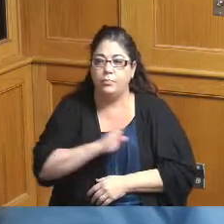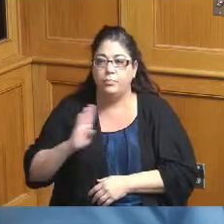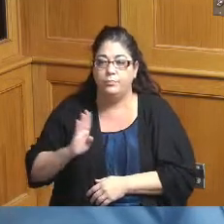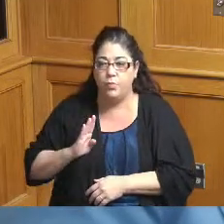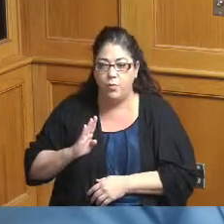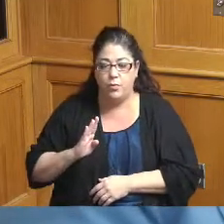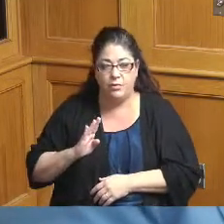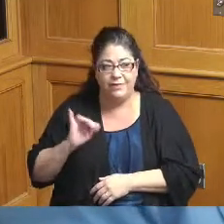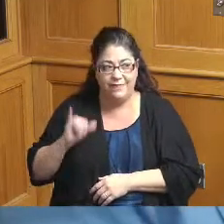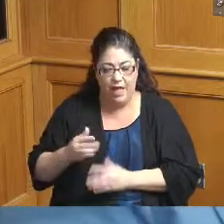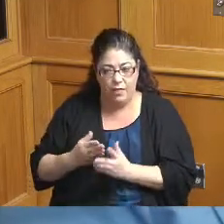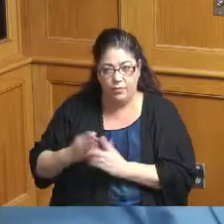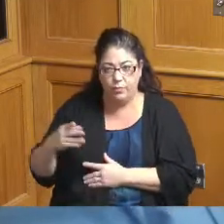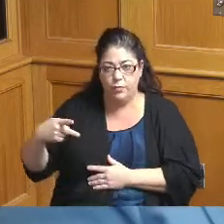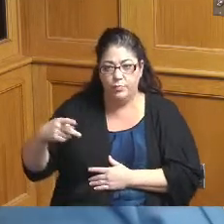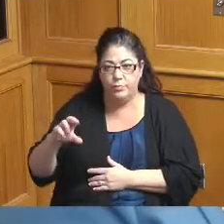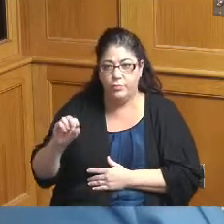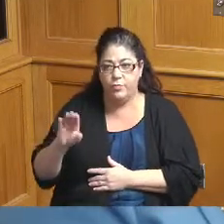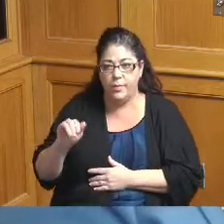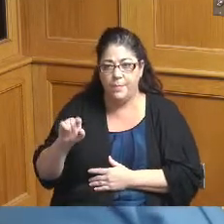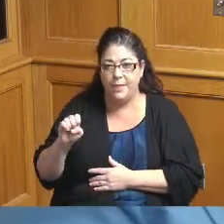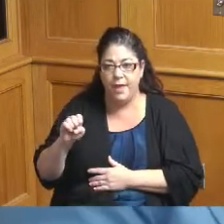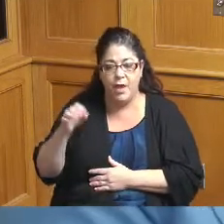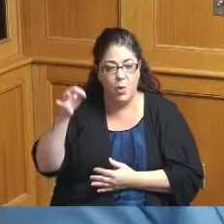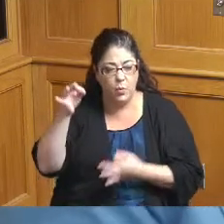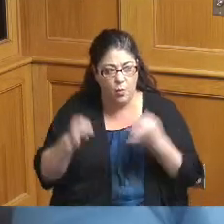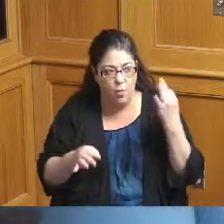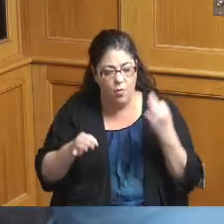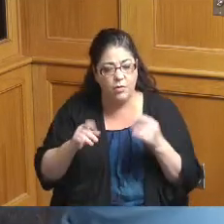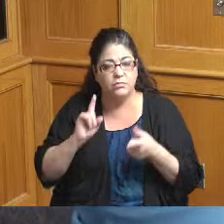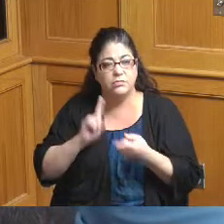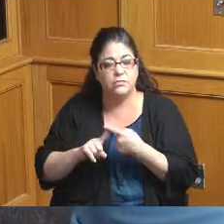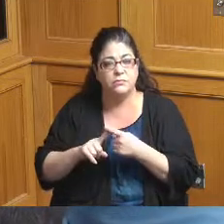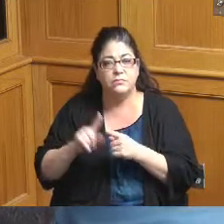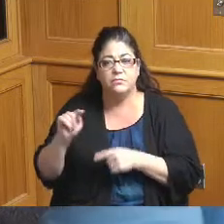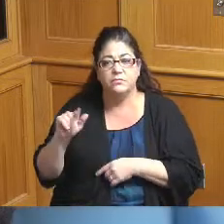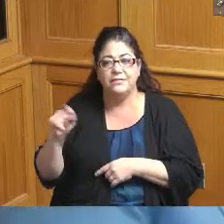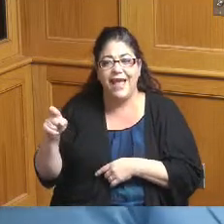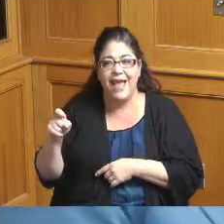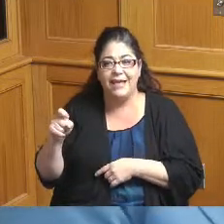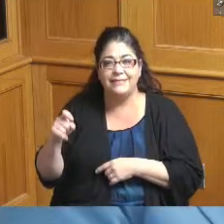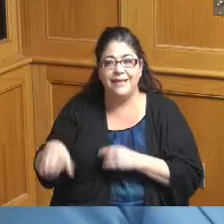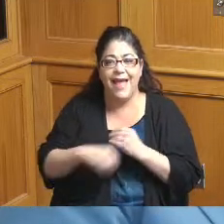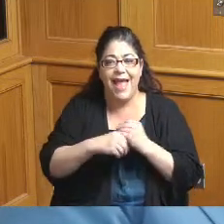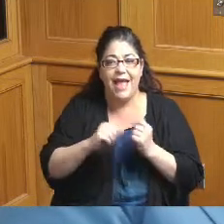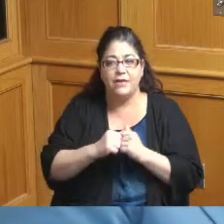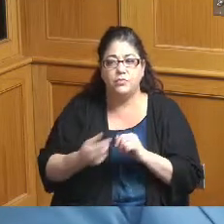to come through Probate Court when they want to do a tax on the ballot increase or whatever